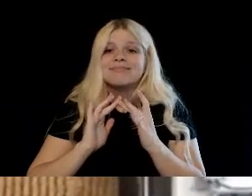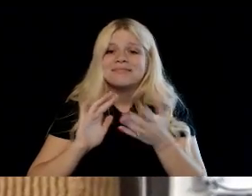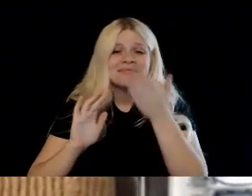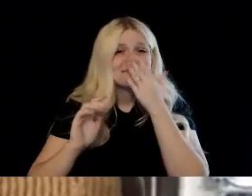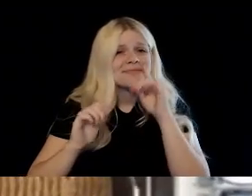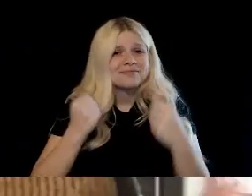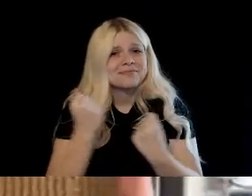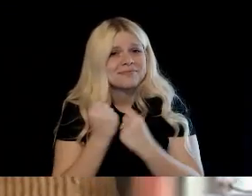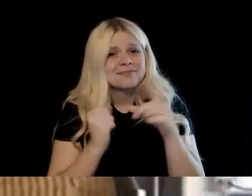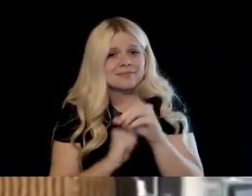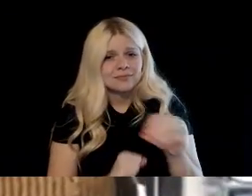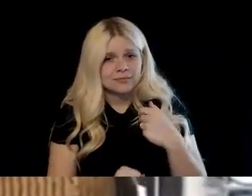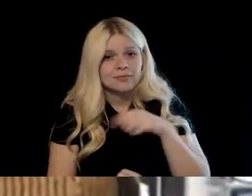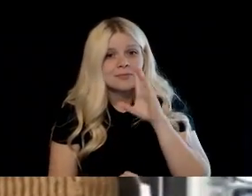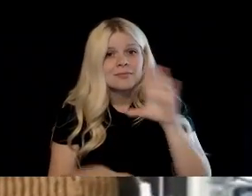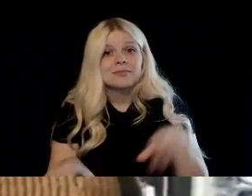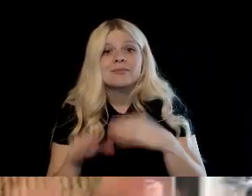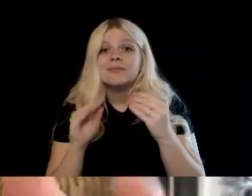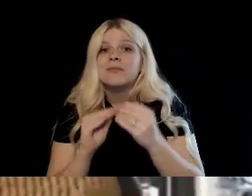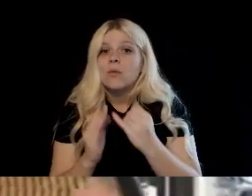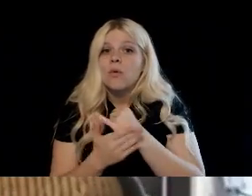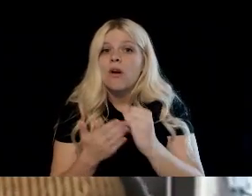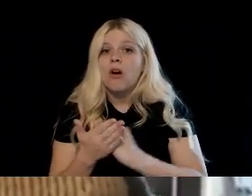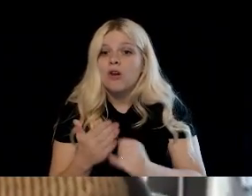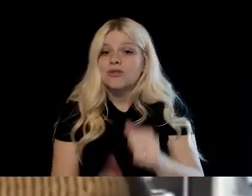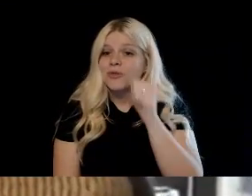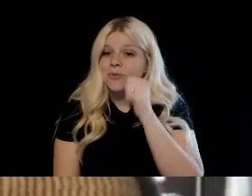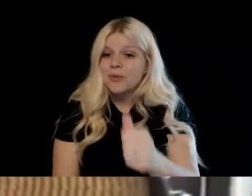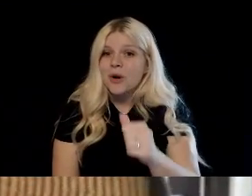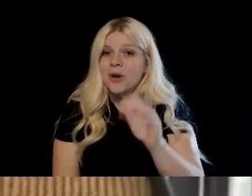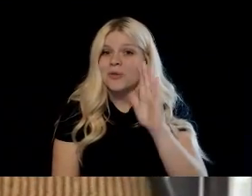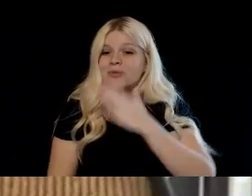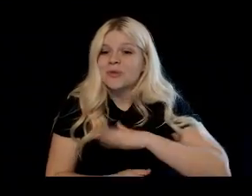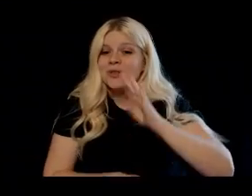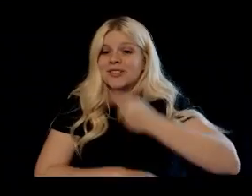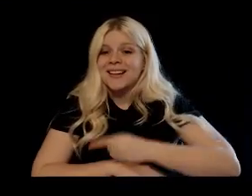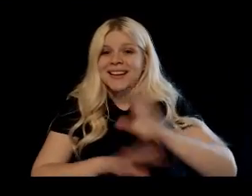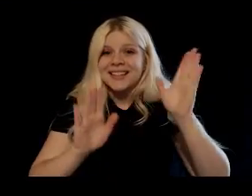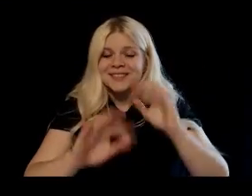We'll do more animal art tomorrow. Thank you so much! Have a great day!